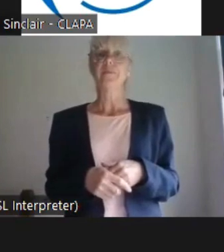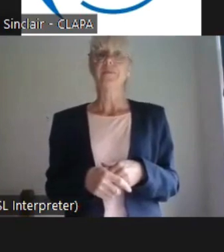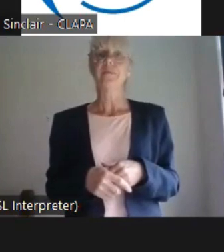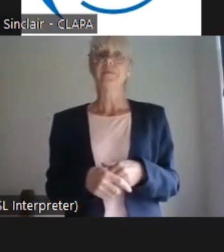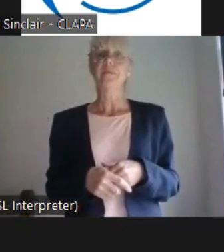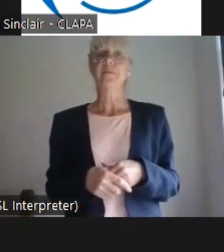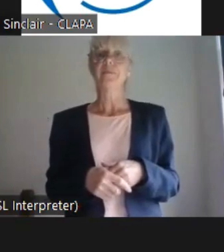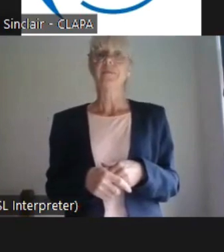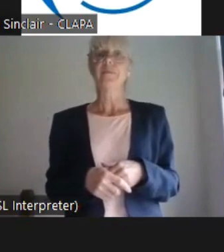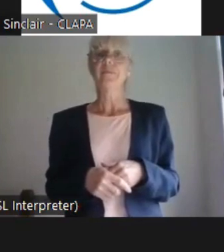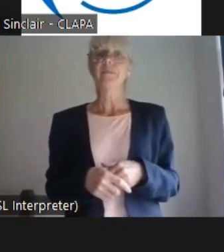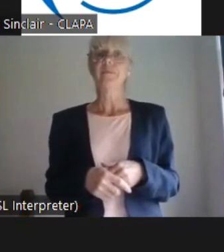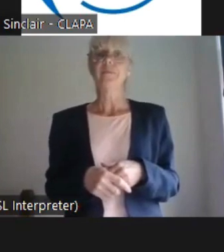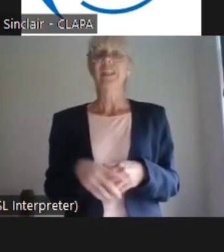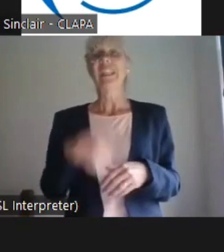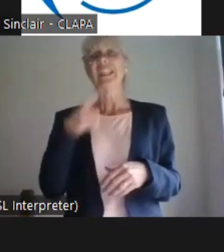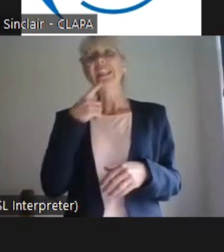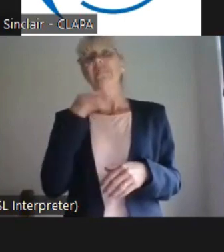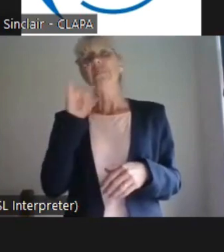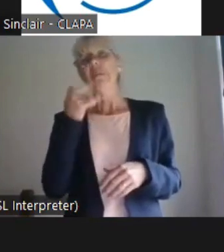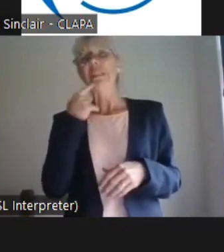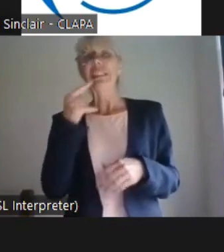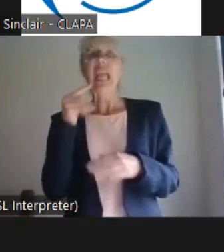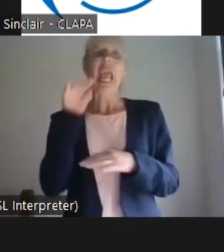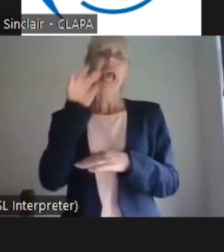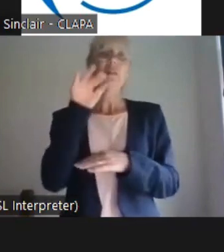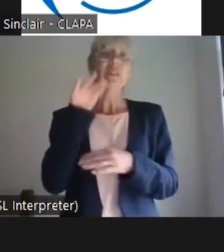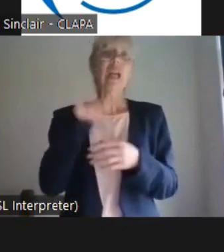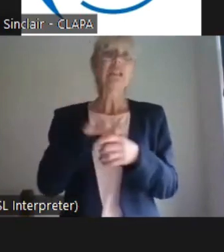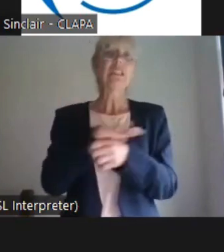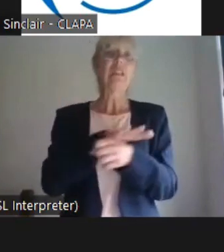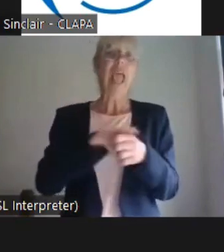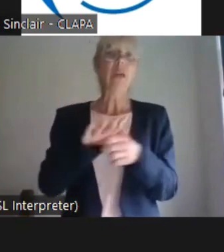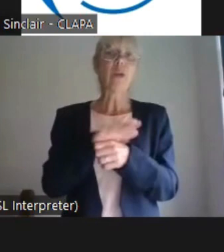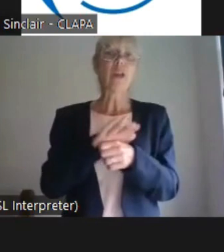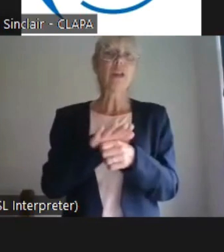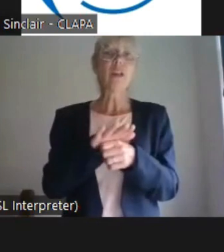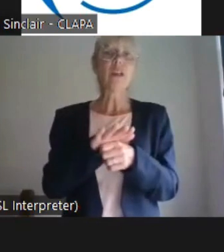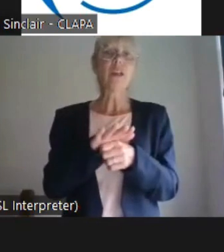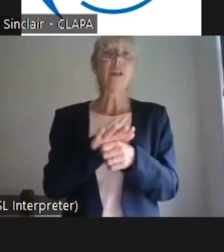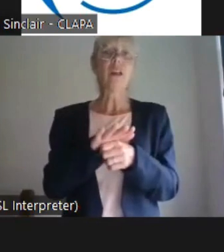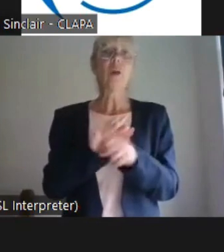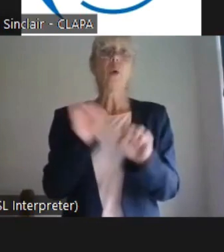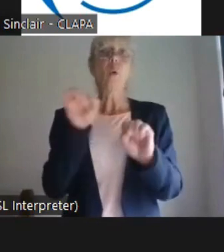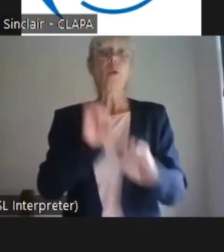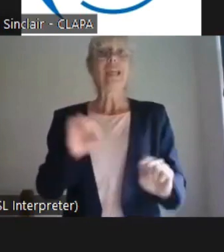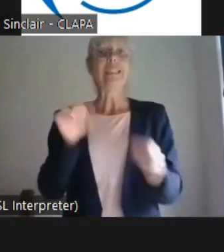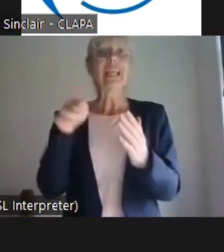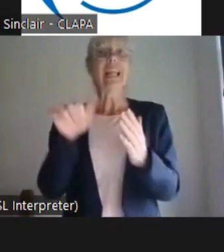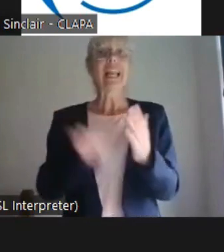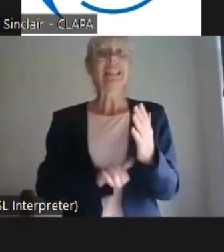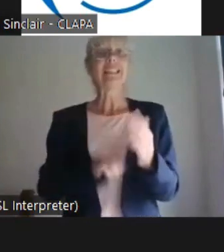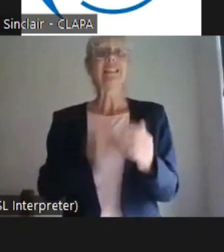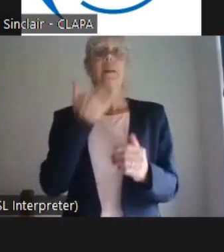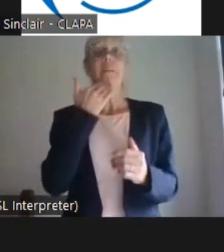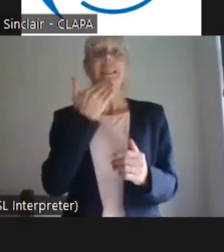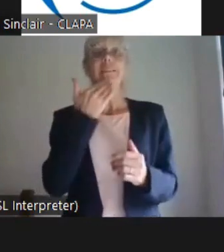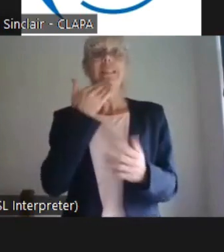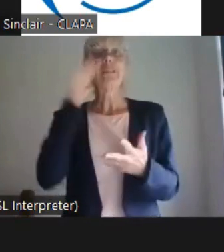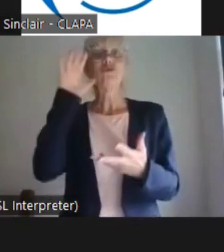oh it's outside of area and what have you or maybe there's waiting lists but do keep in mind that it